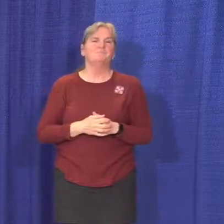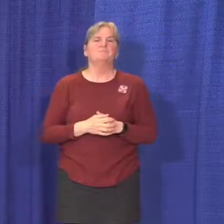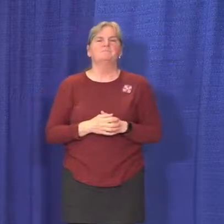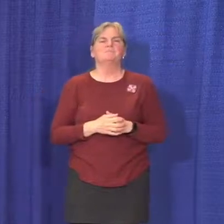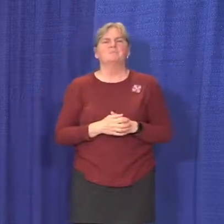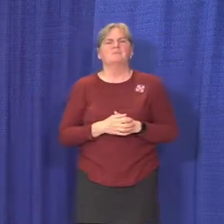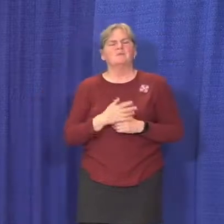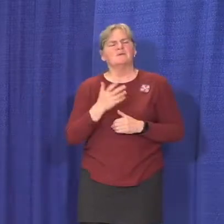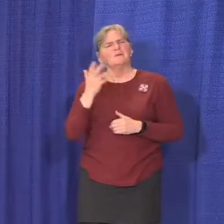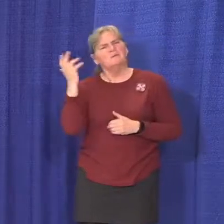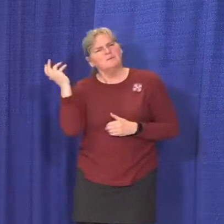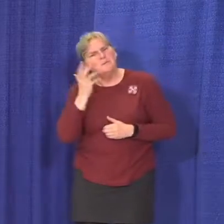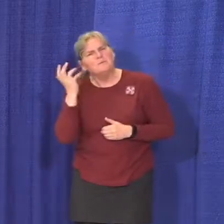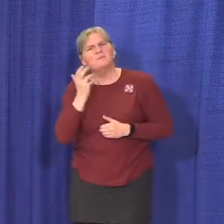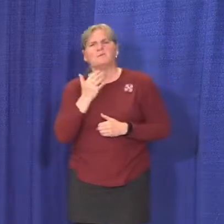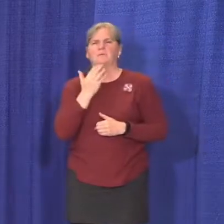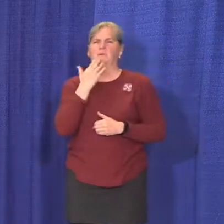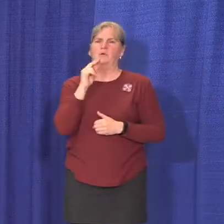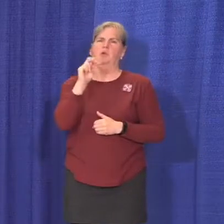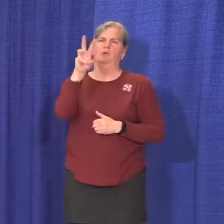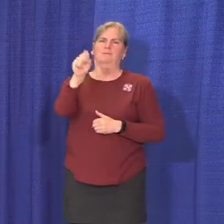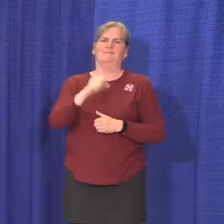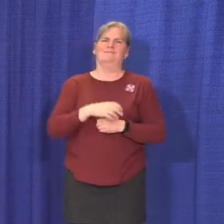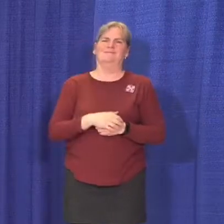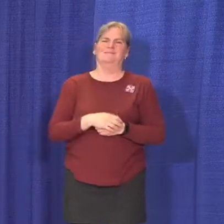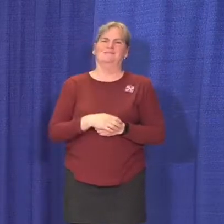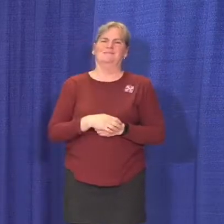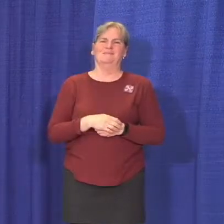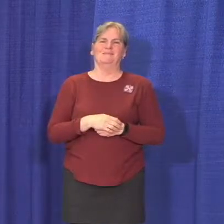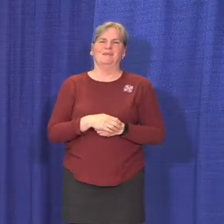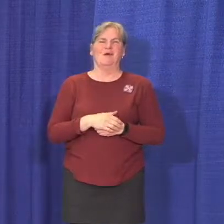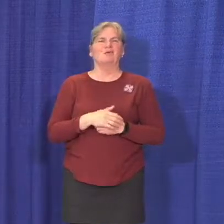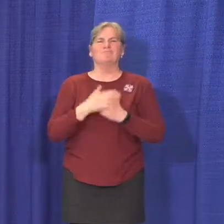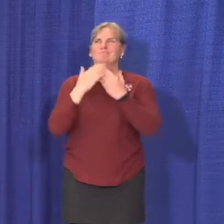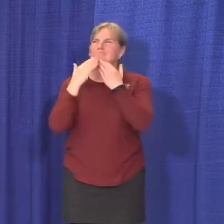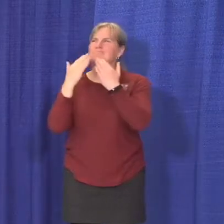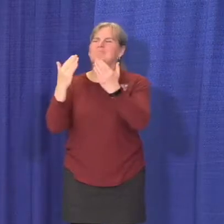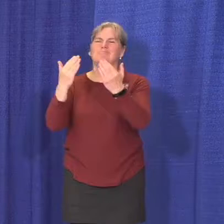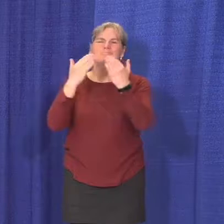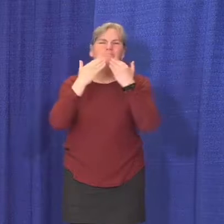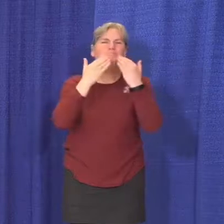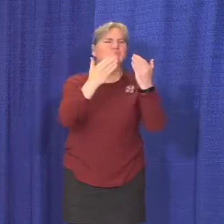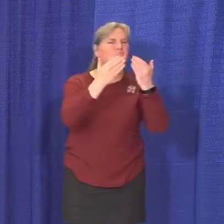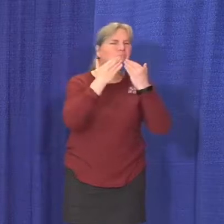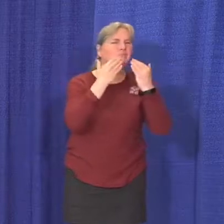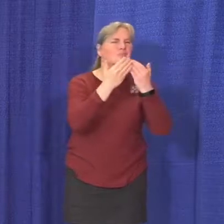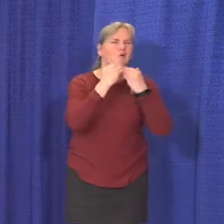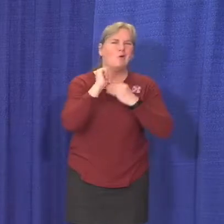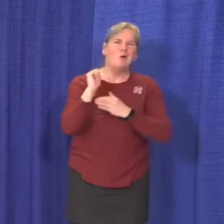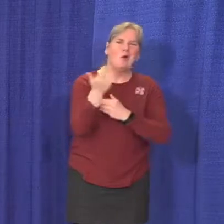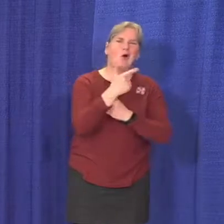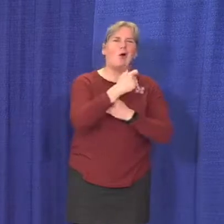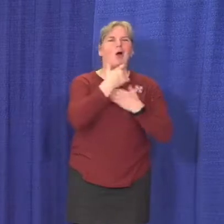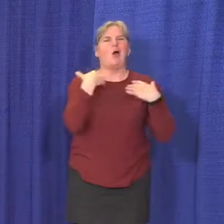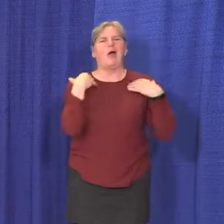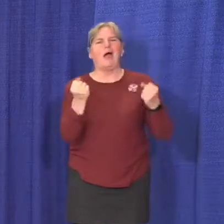their second. This is phenomenal news. I want to send a big thank you